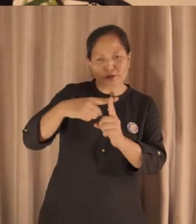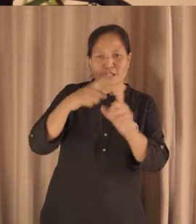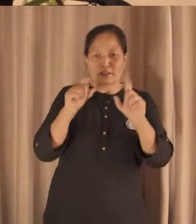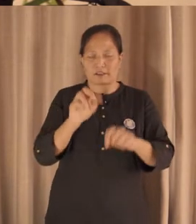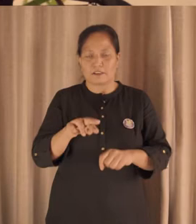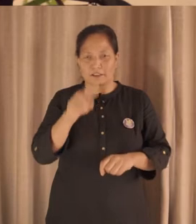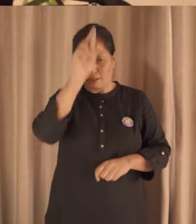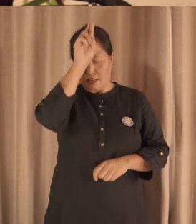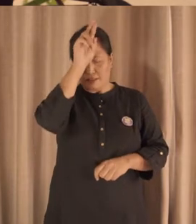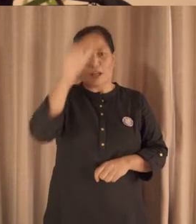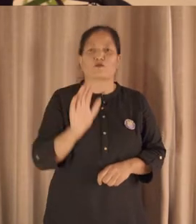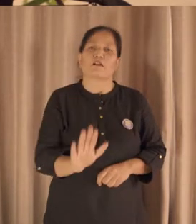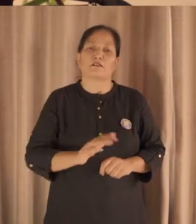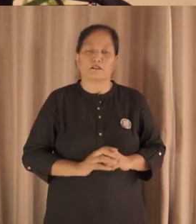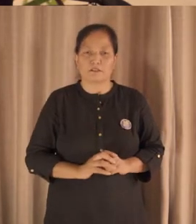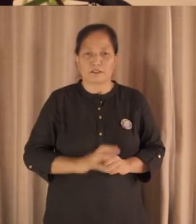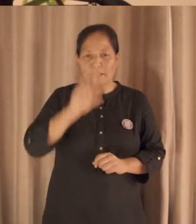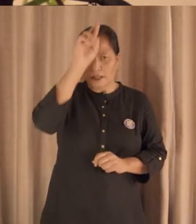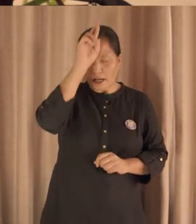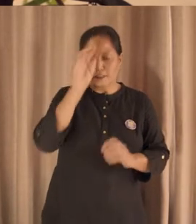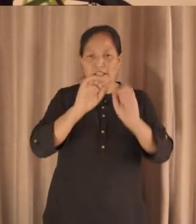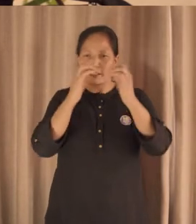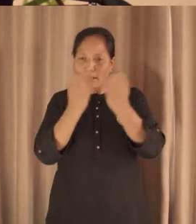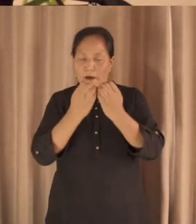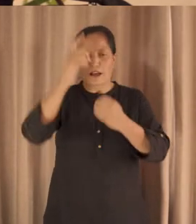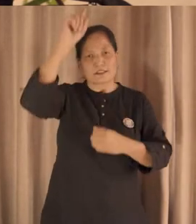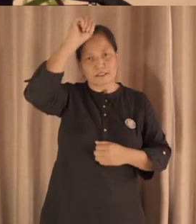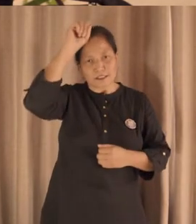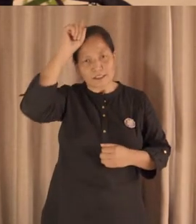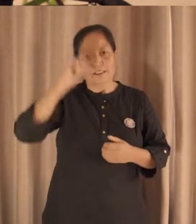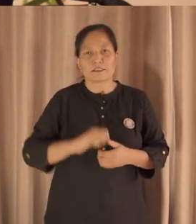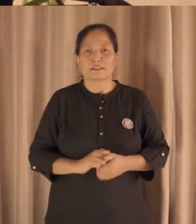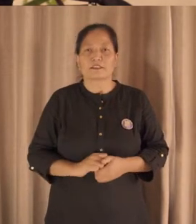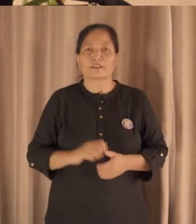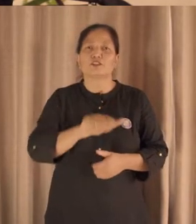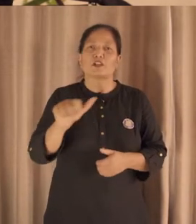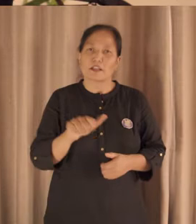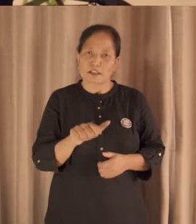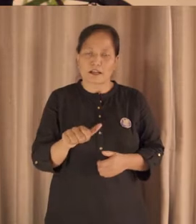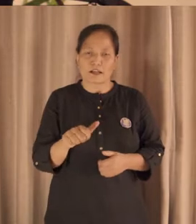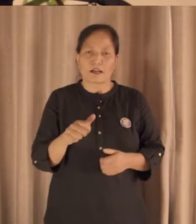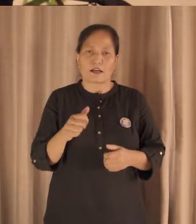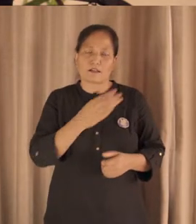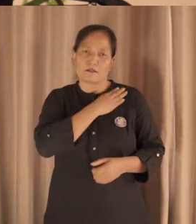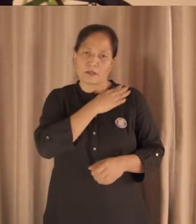in Maithili language, the ones with command in that language will be capable. That is